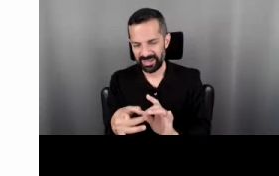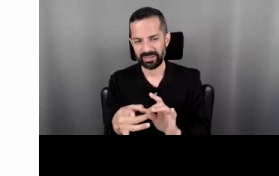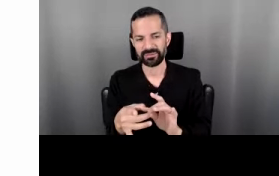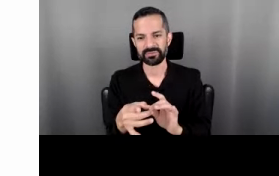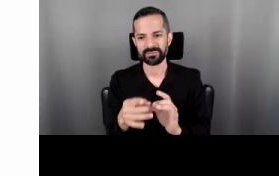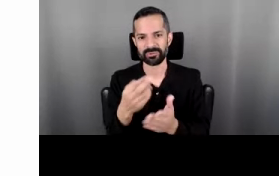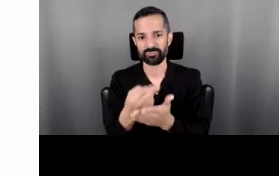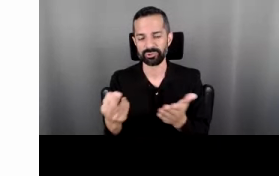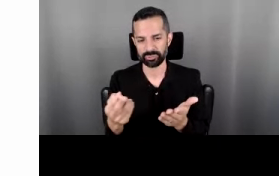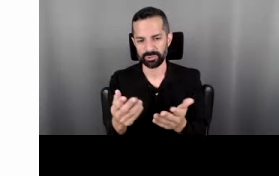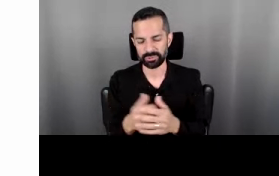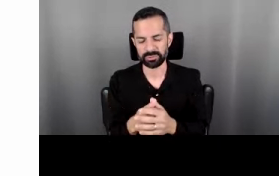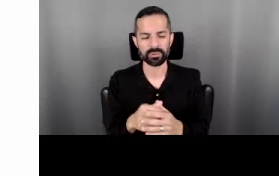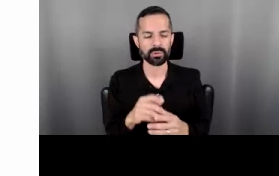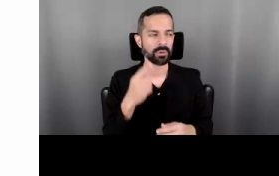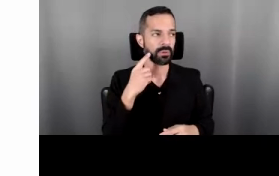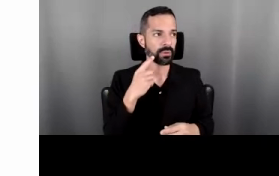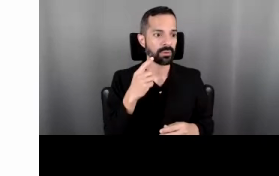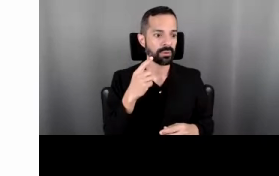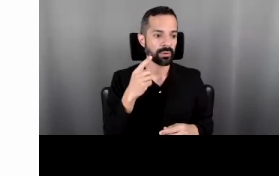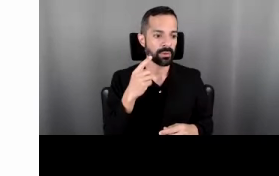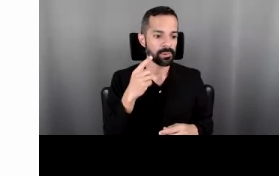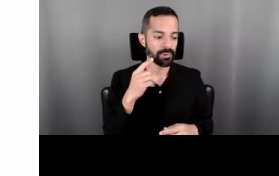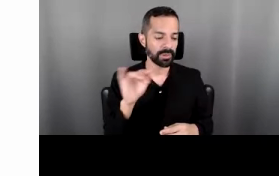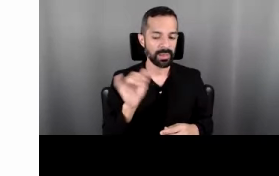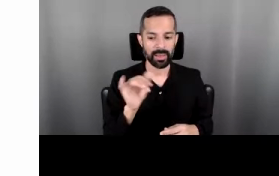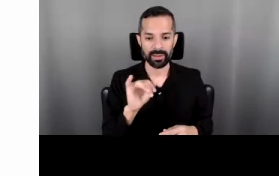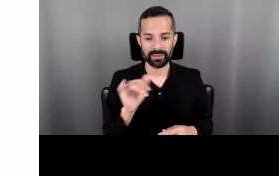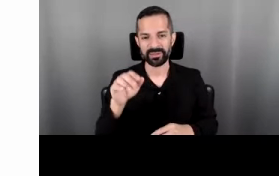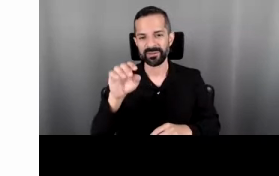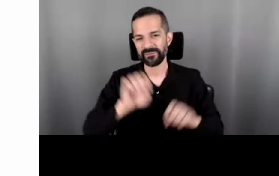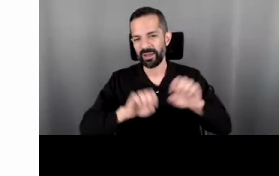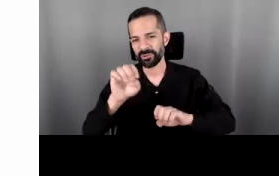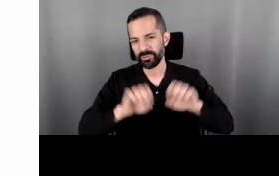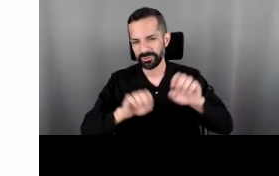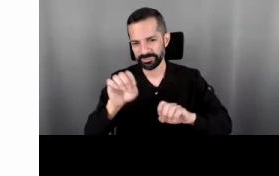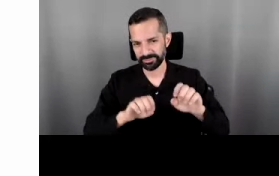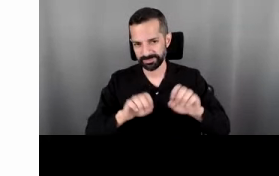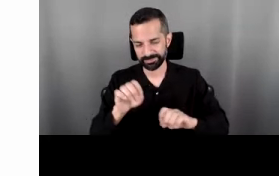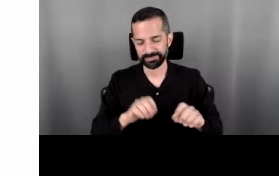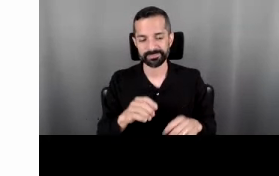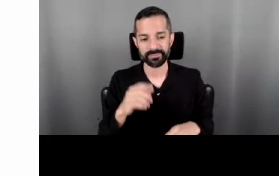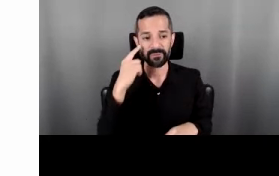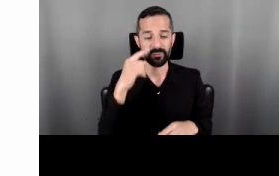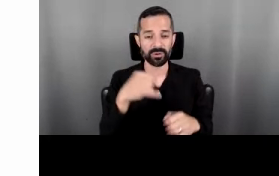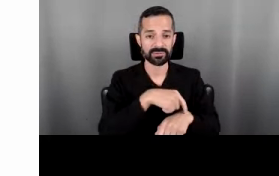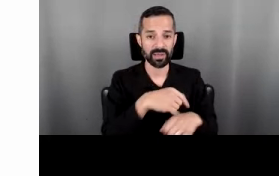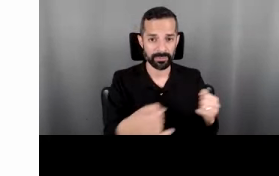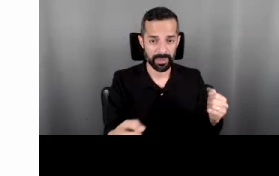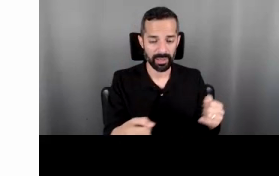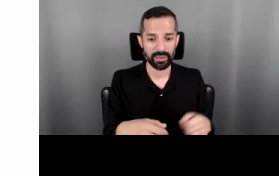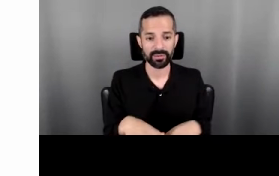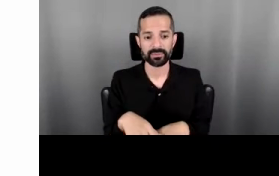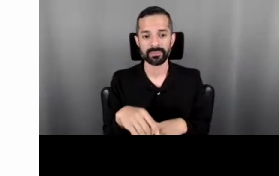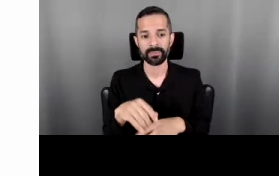I'm thinking specifically in terms of evaluation, like in the area of the timeline, baseline measurement, that type of thing.